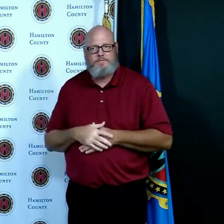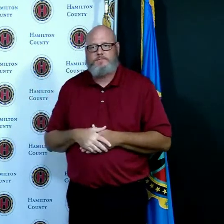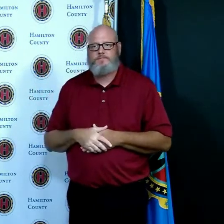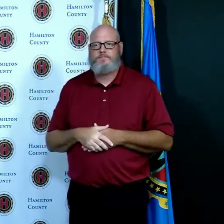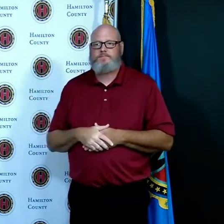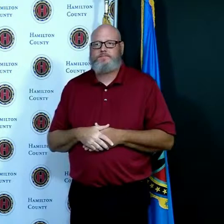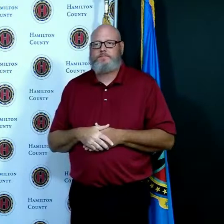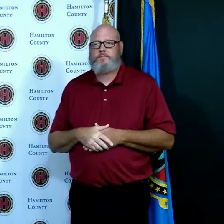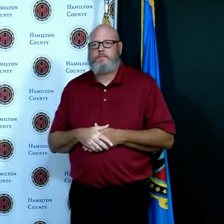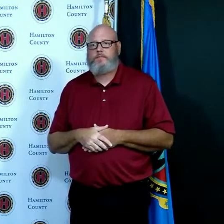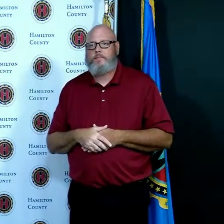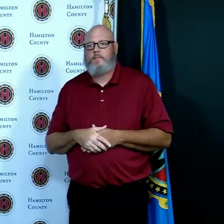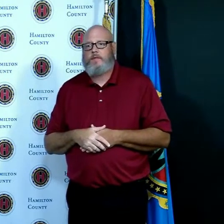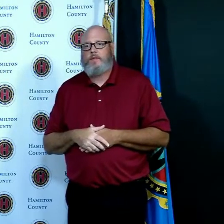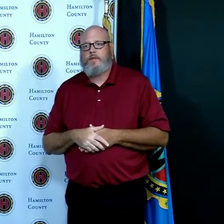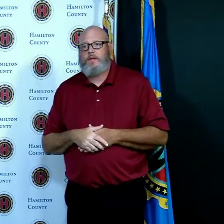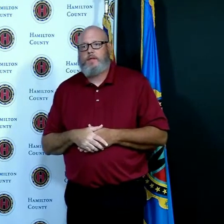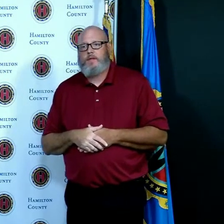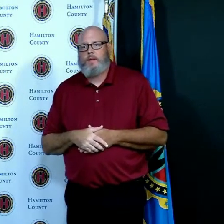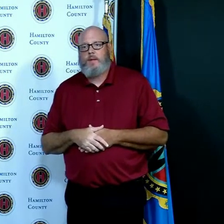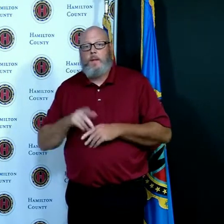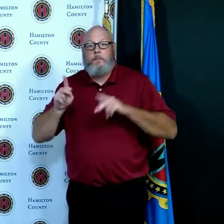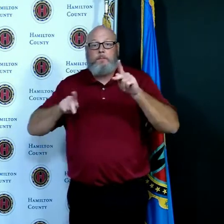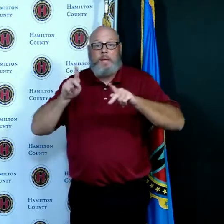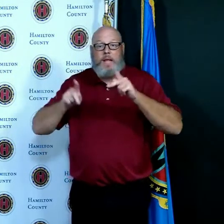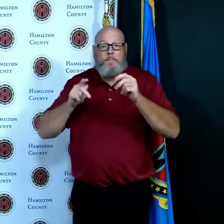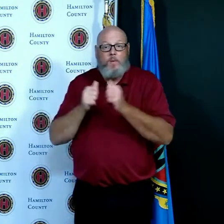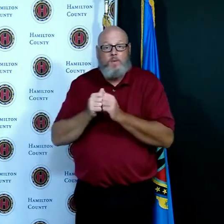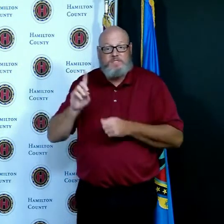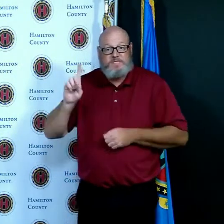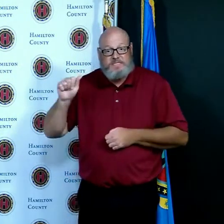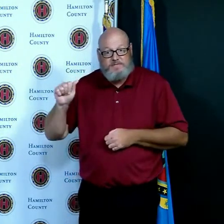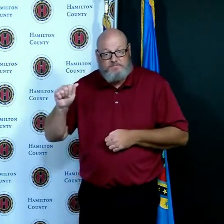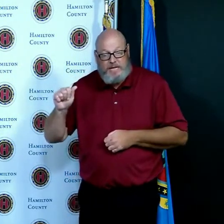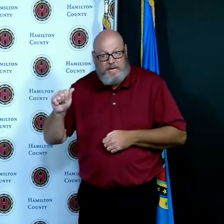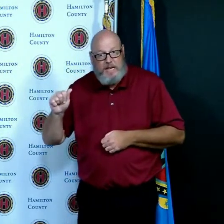so think of populations that it may be extra challenging to go into a public